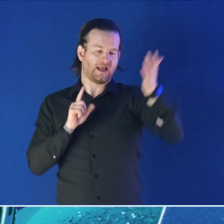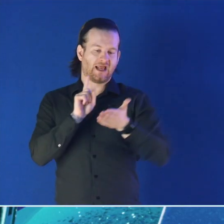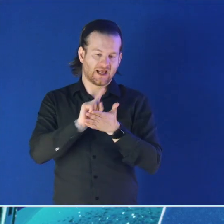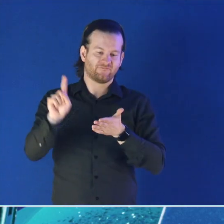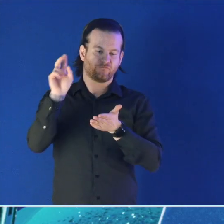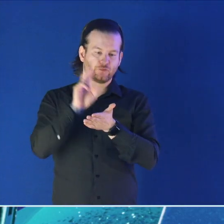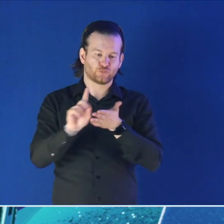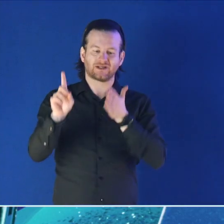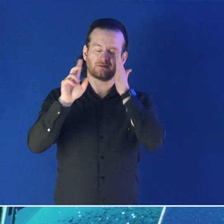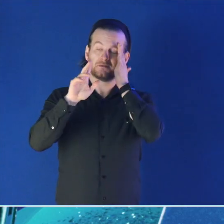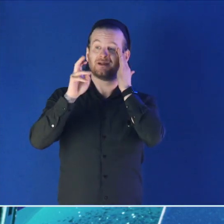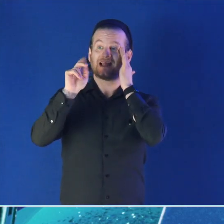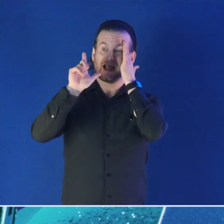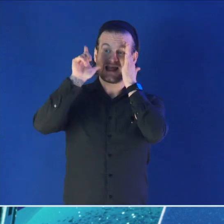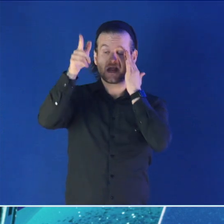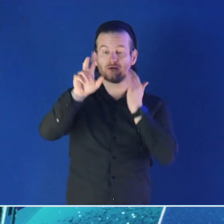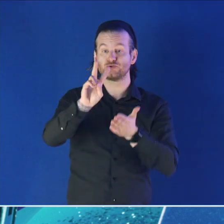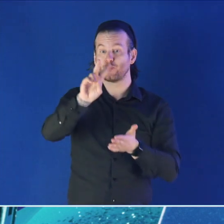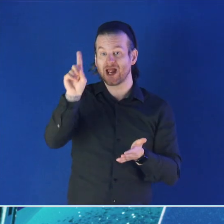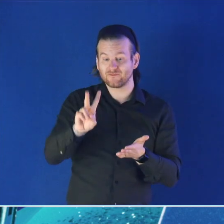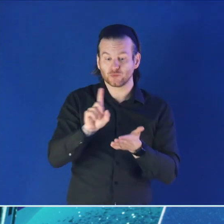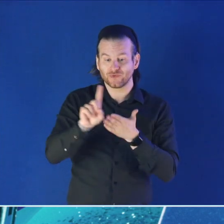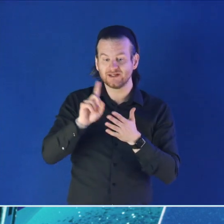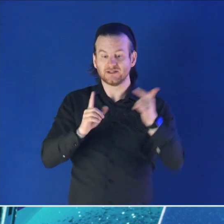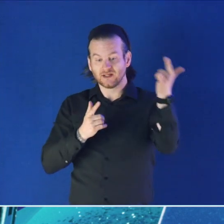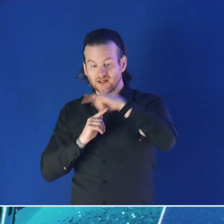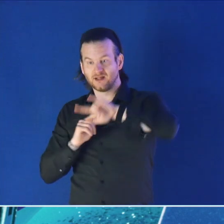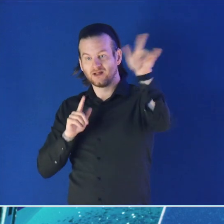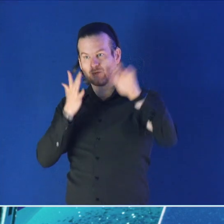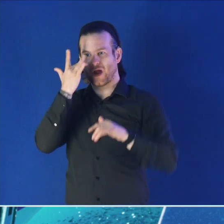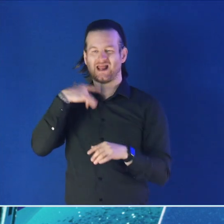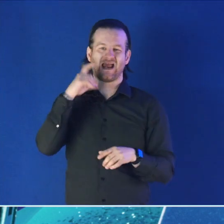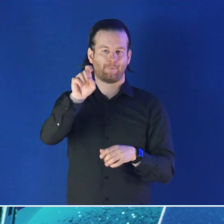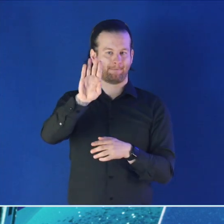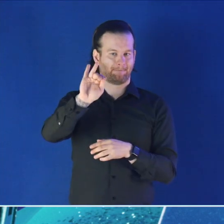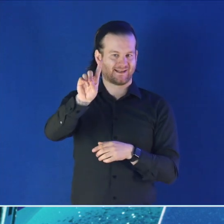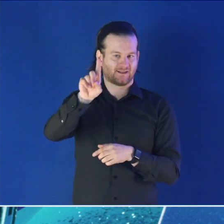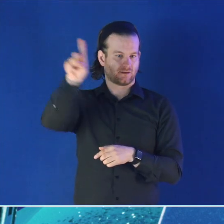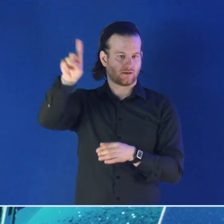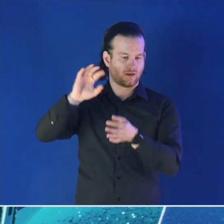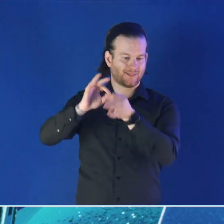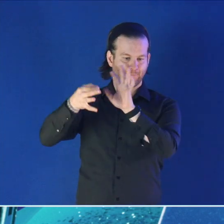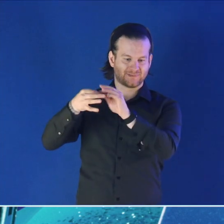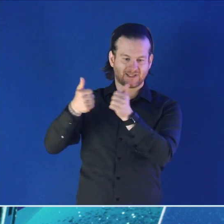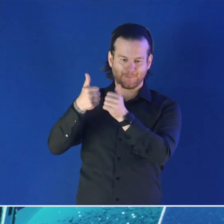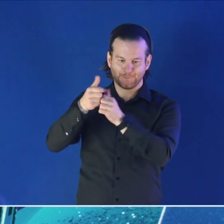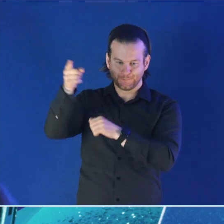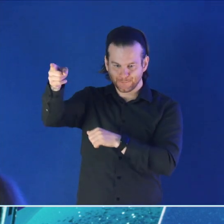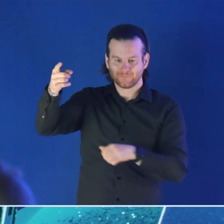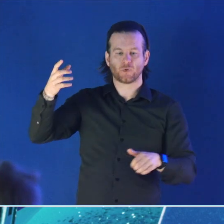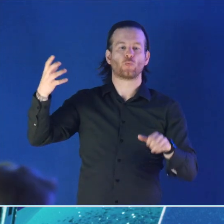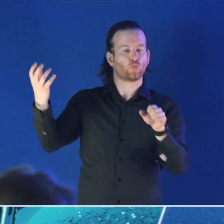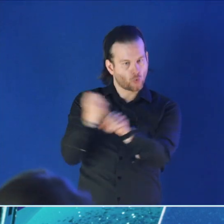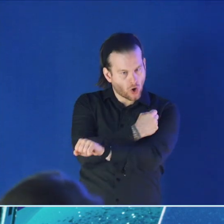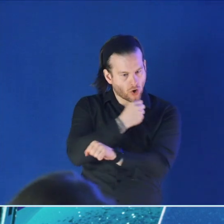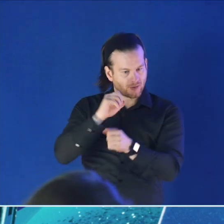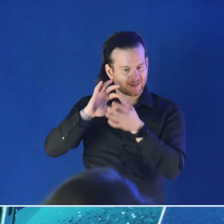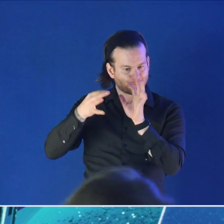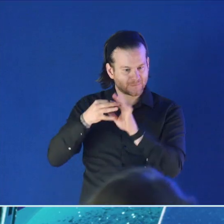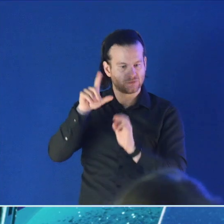And in that process, we won the Olympics for 2028. It's not because I'm so great.